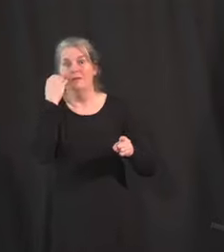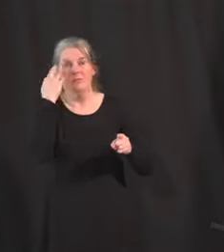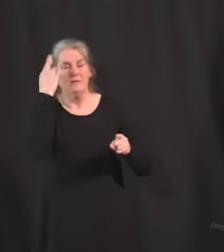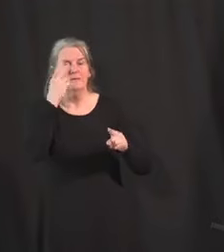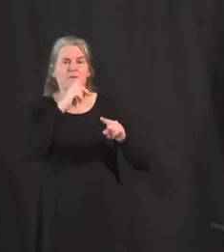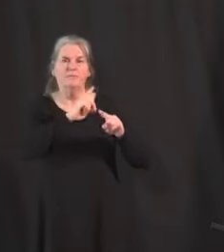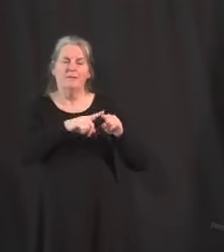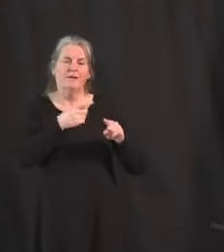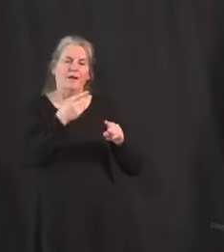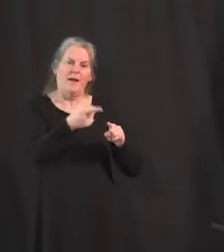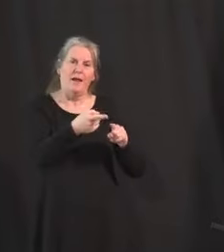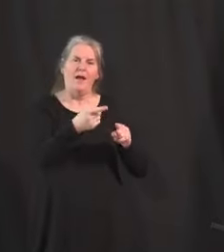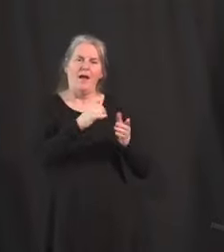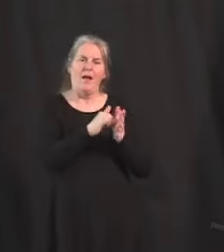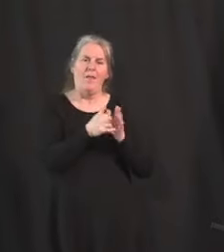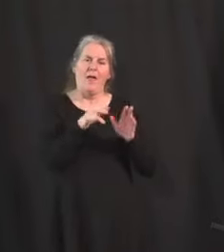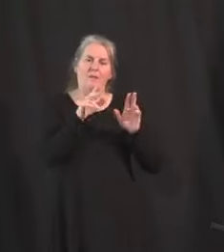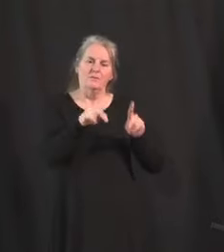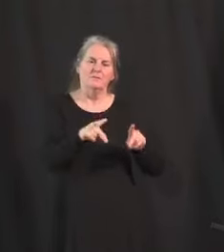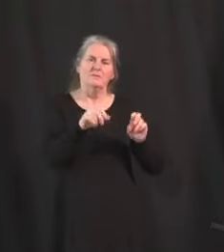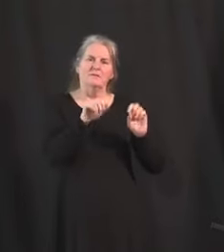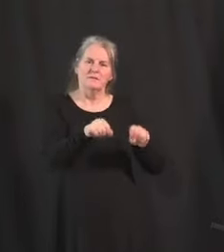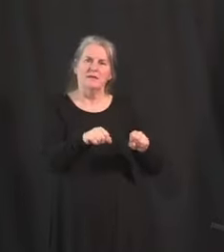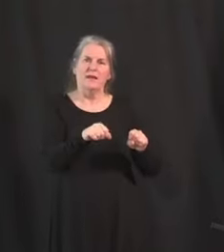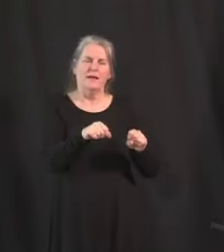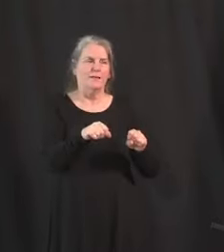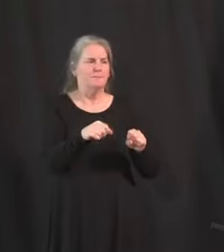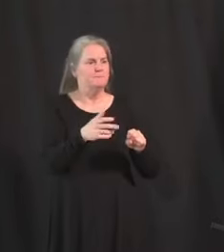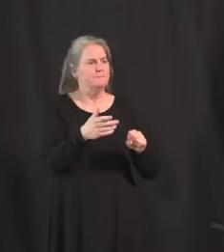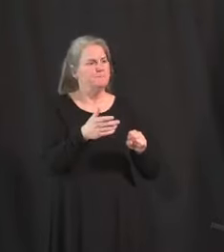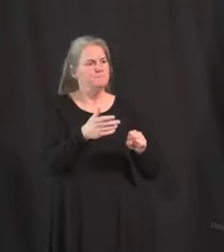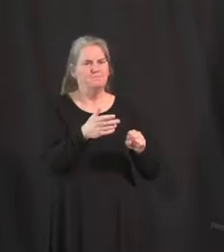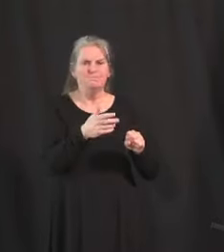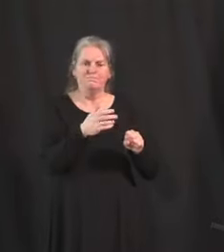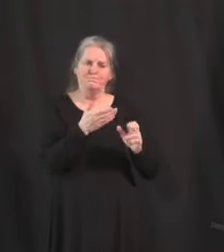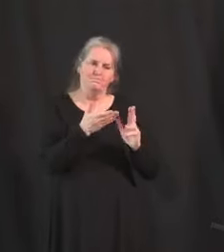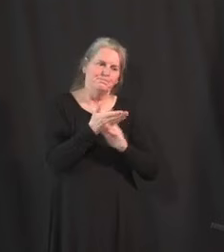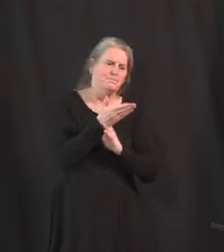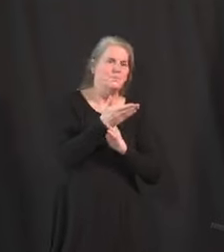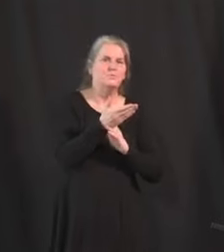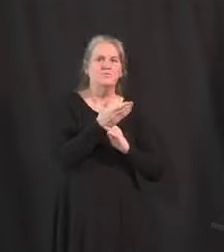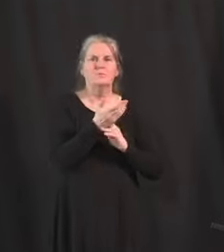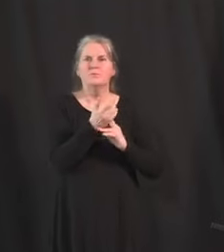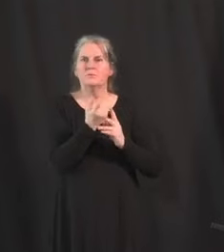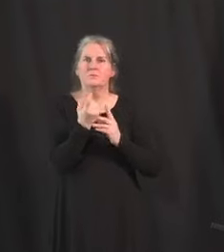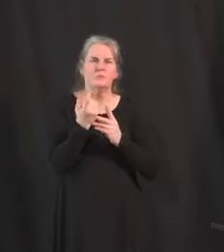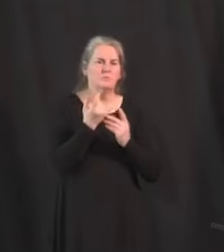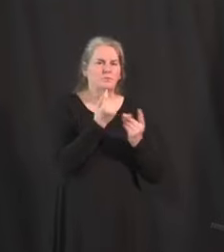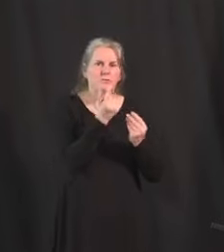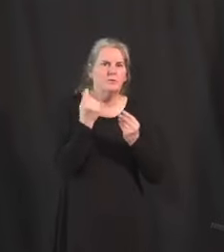FOR THAT PERSON TO SURVIVE AND